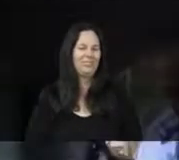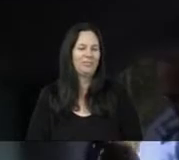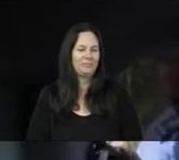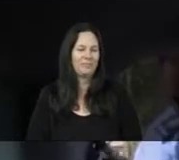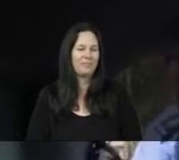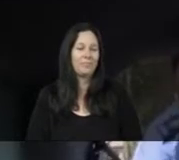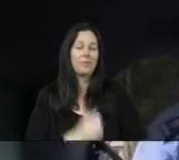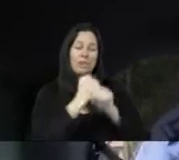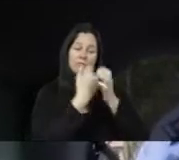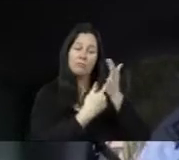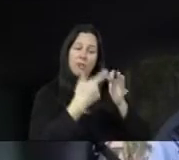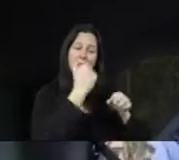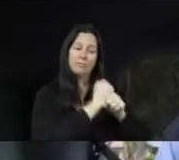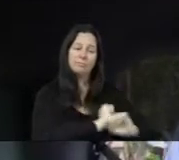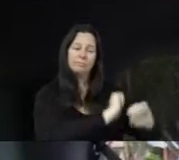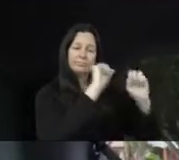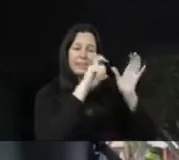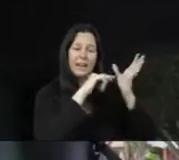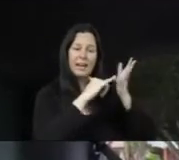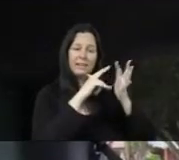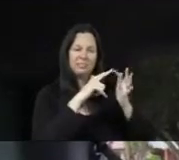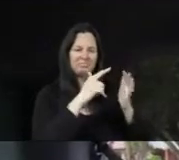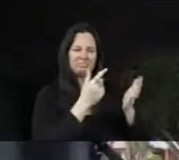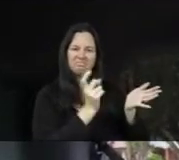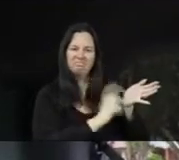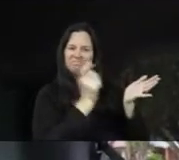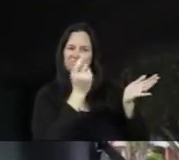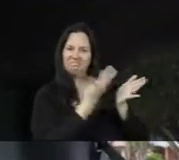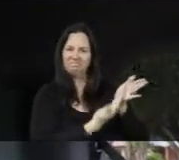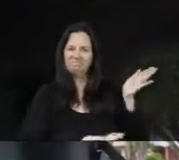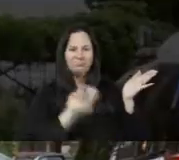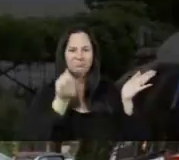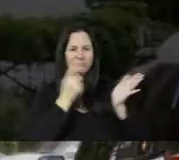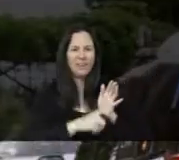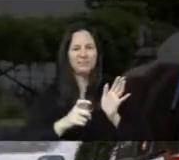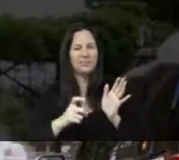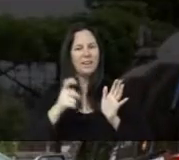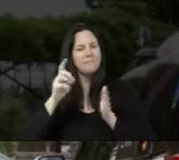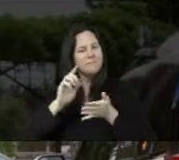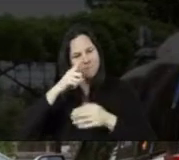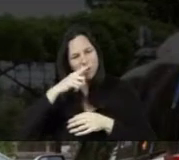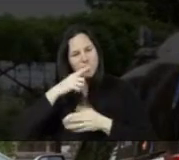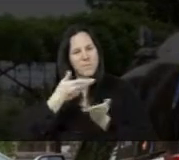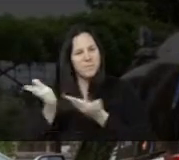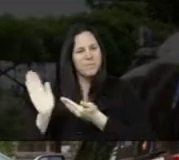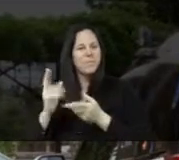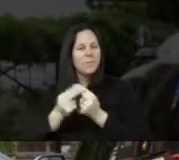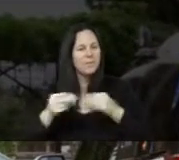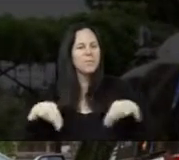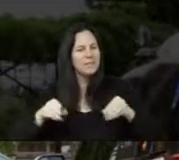Greg's case was significant for people who use wheelchairs in New South Wales. But since the average taxi lasts about a decade,